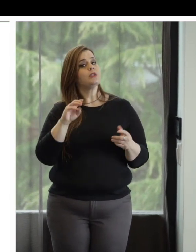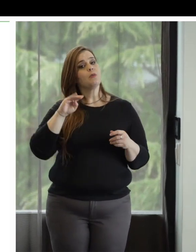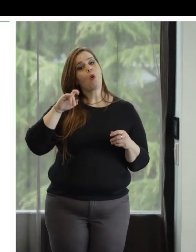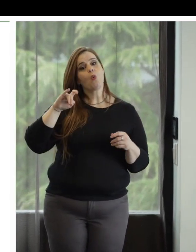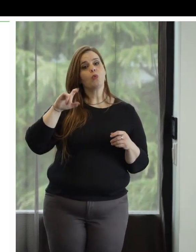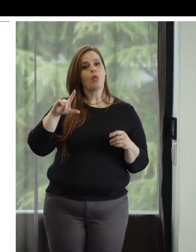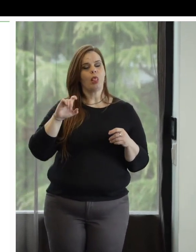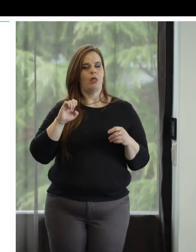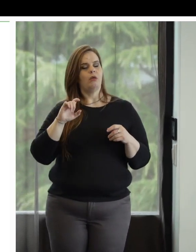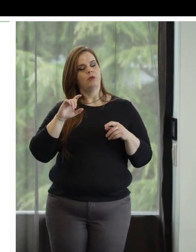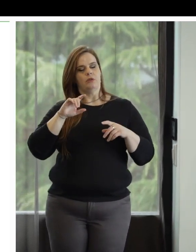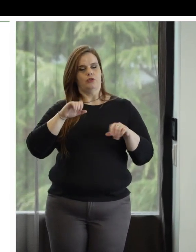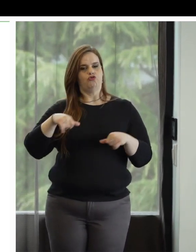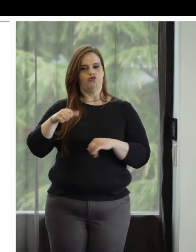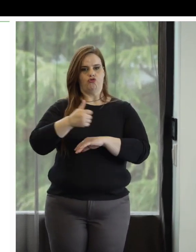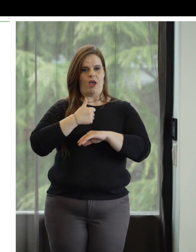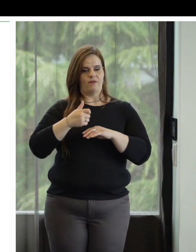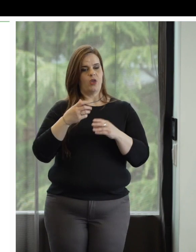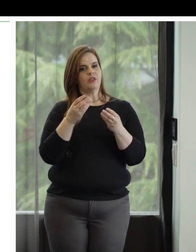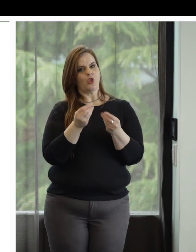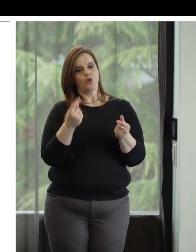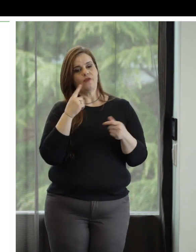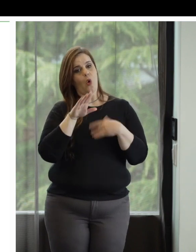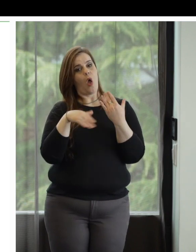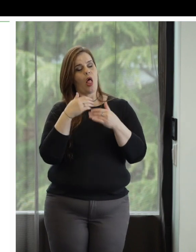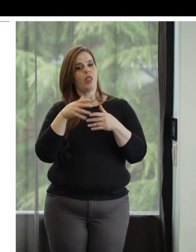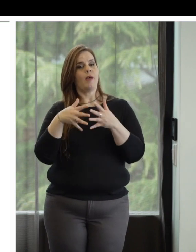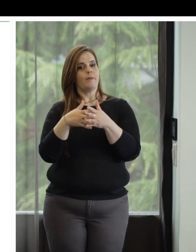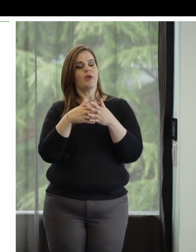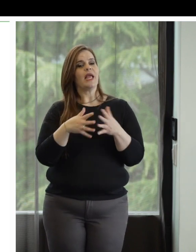solutions for all Americans, integrated fare open account